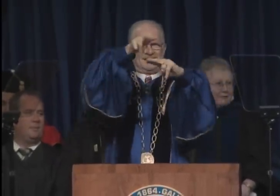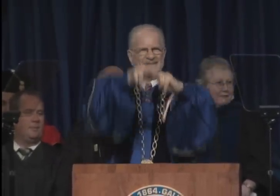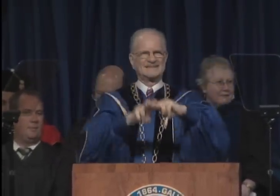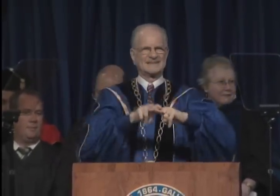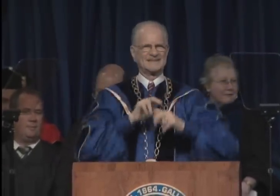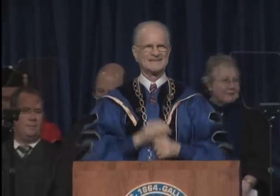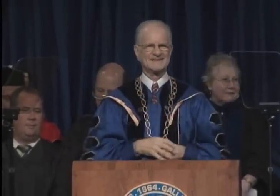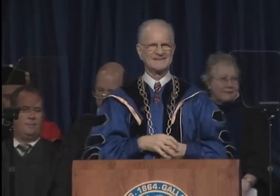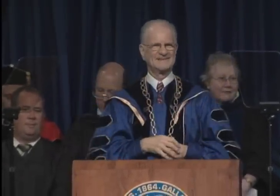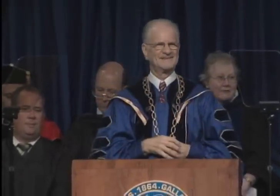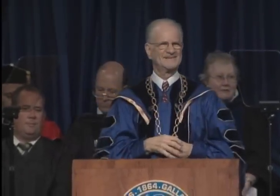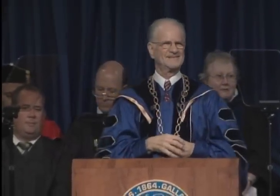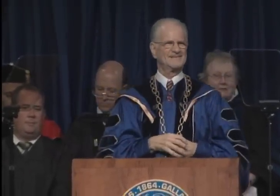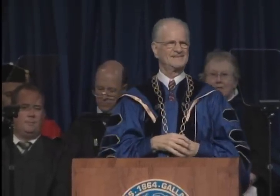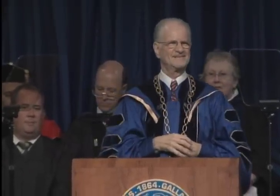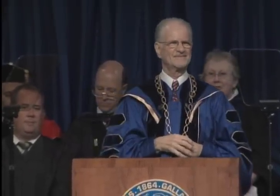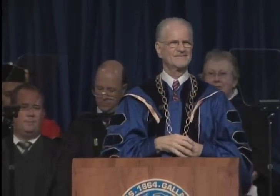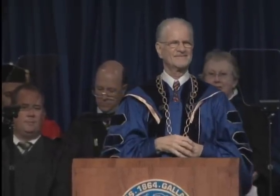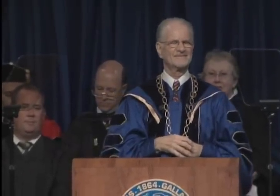Thank you. Please be seated.